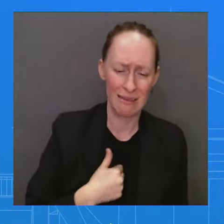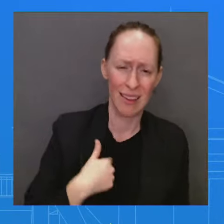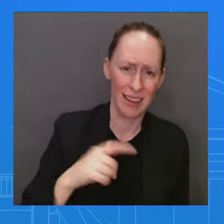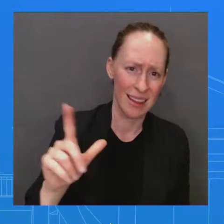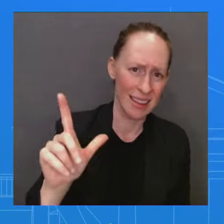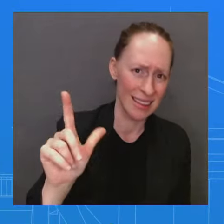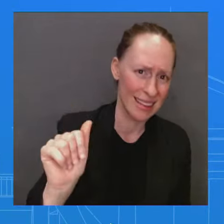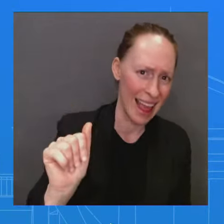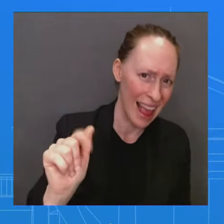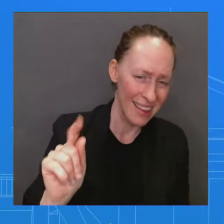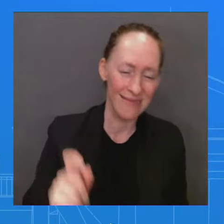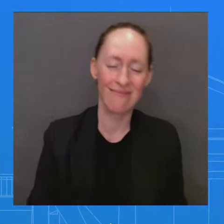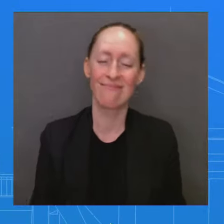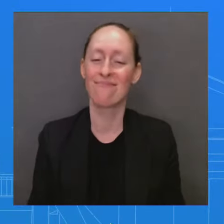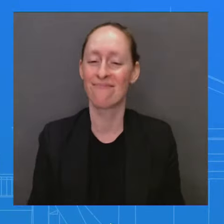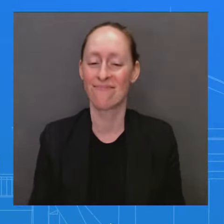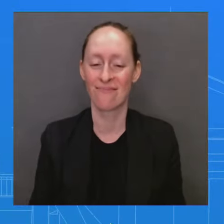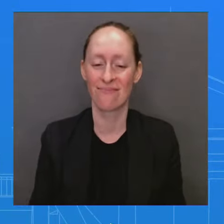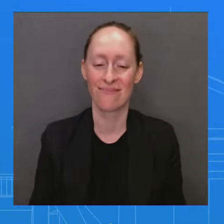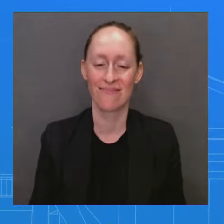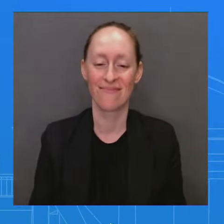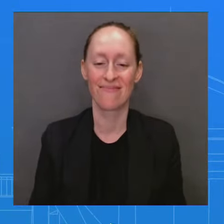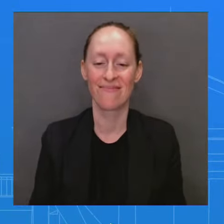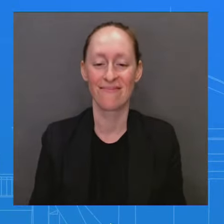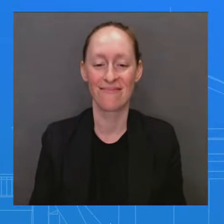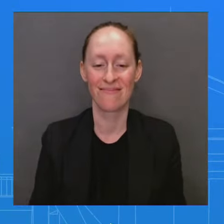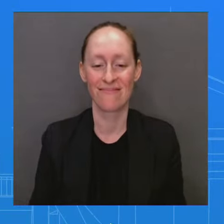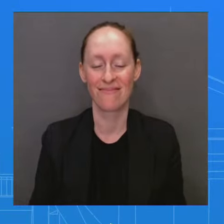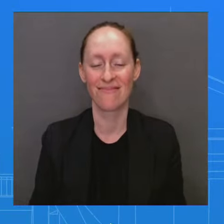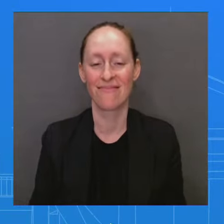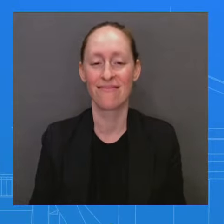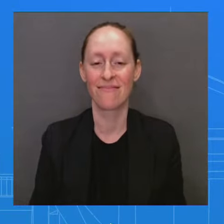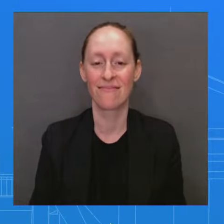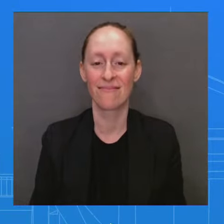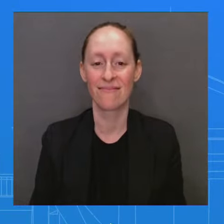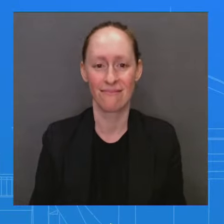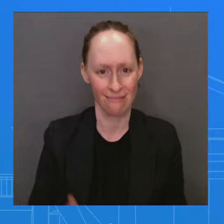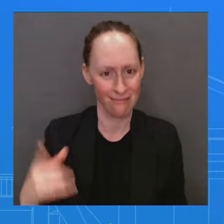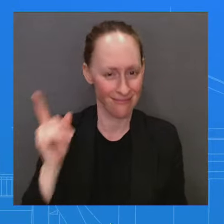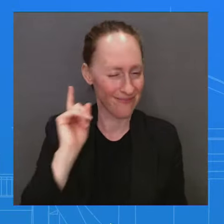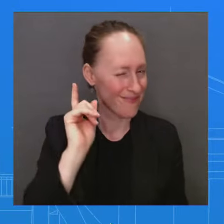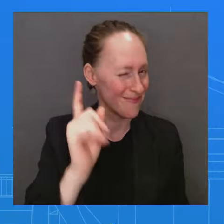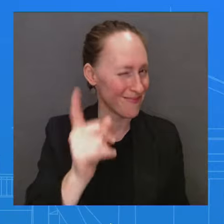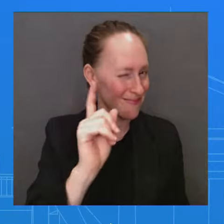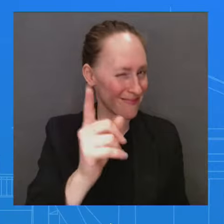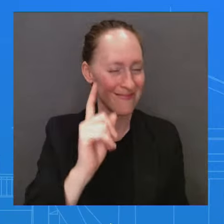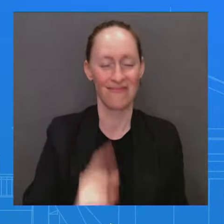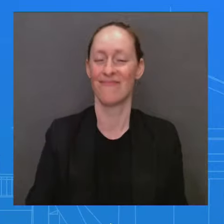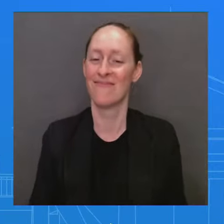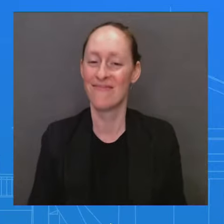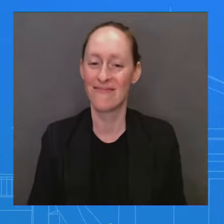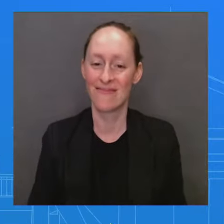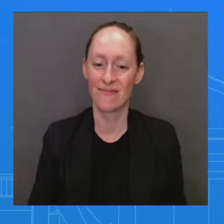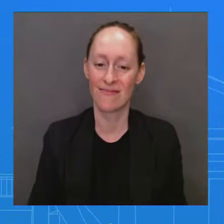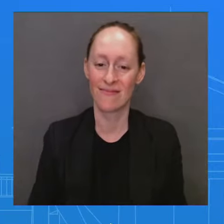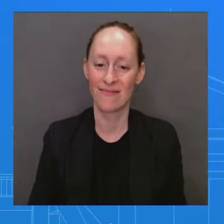Mr. Kirby: It was my fault. The Press: That's twice now you've said it. The Press: Noted for the record. Ms. Jean-Pierre: Yes, noted for the record, indeed. All right, Seung Min.